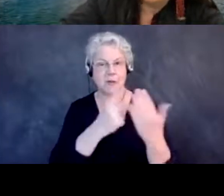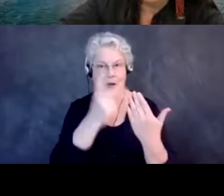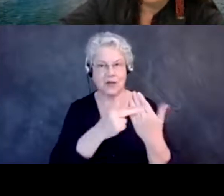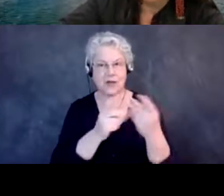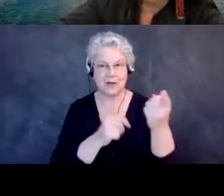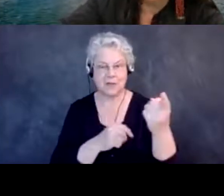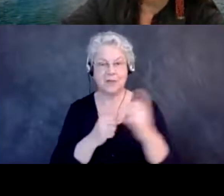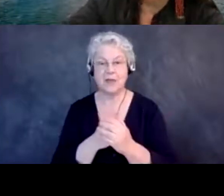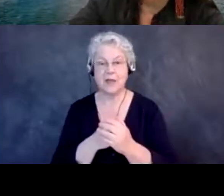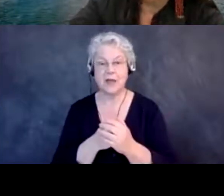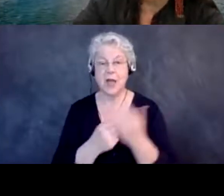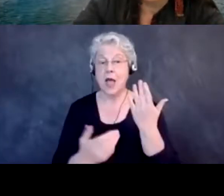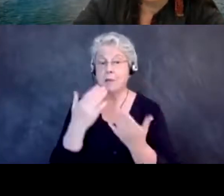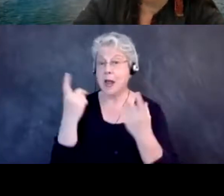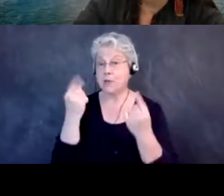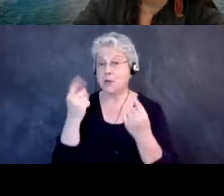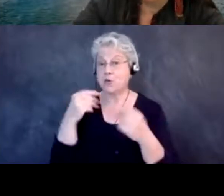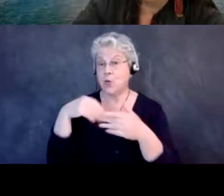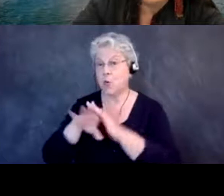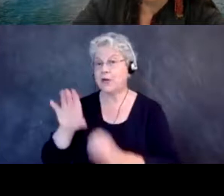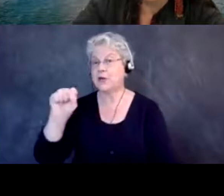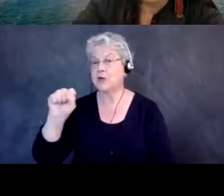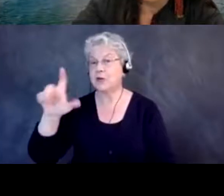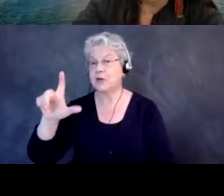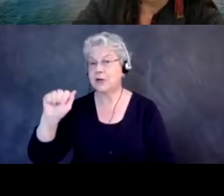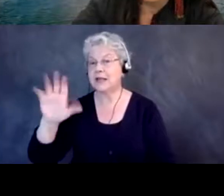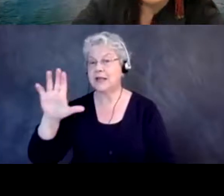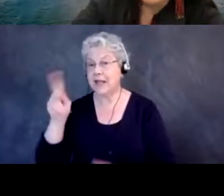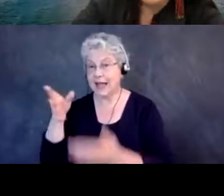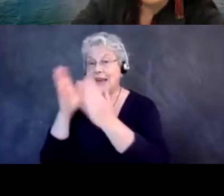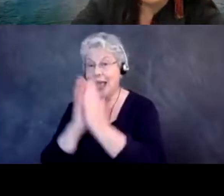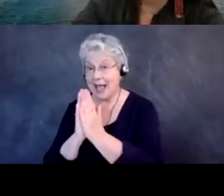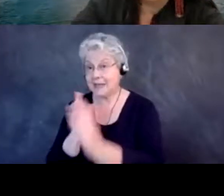Perhaps, you can go into Slack and ask that in Slack and maybe someone in there can help you out.